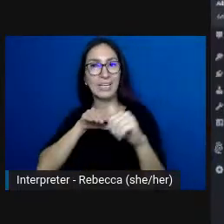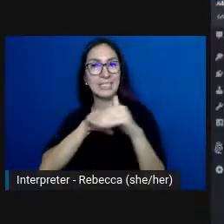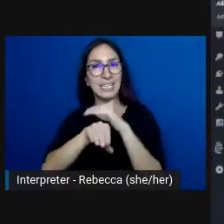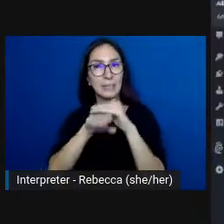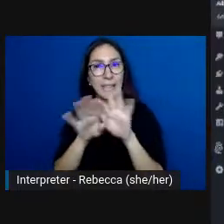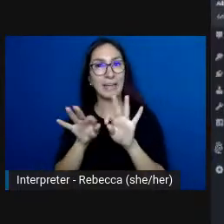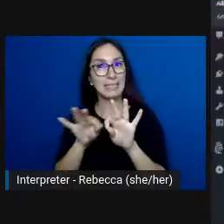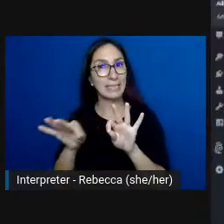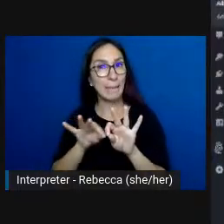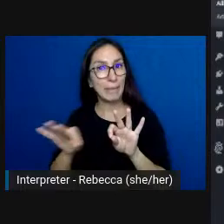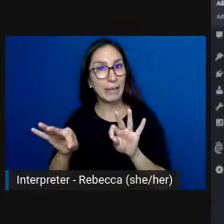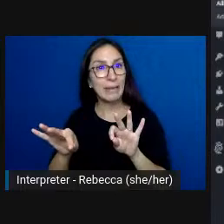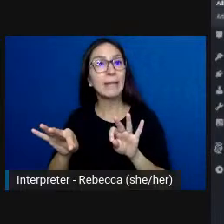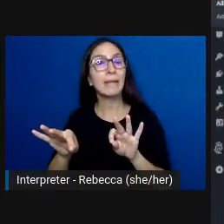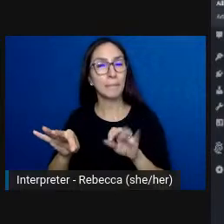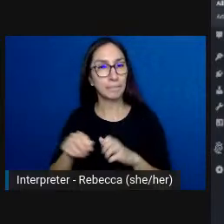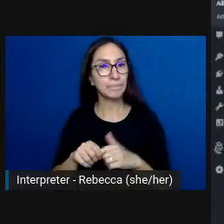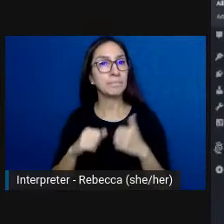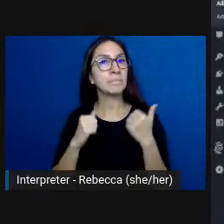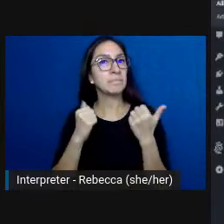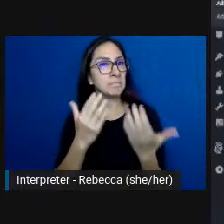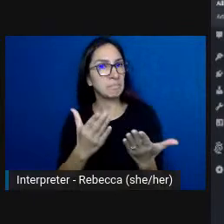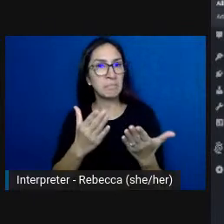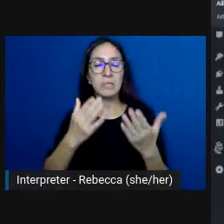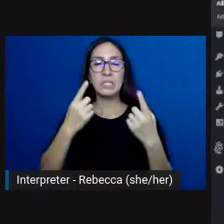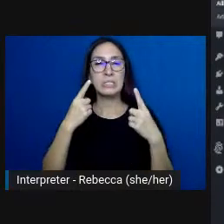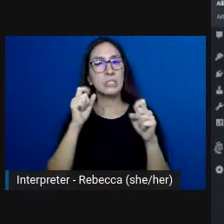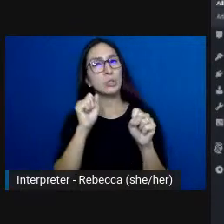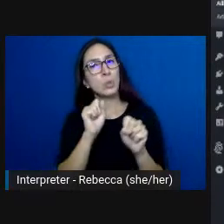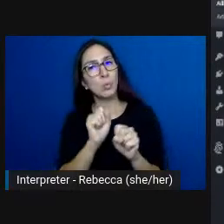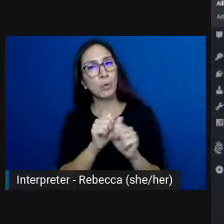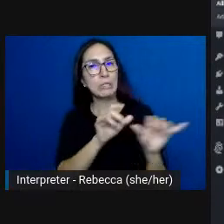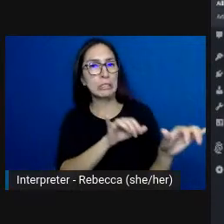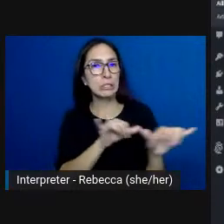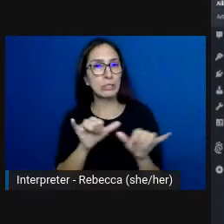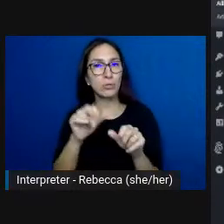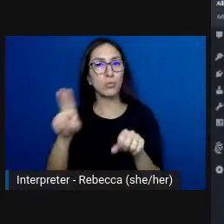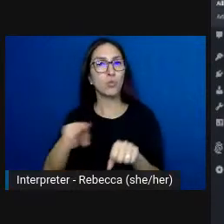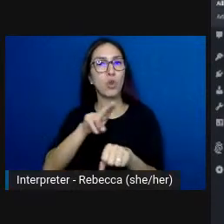where you can get information on how to check and what to include in this Accessibility Statement